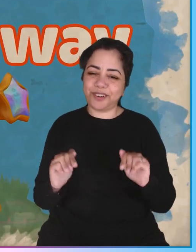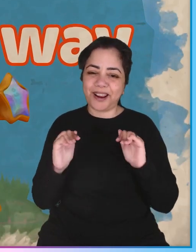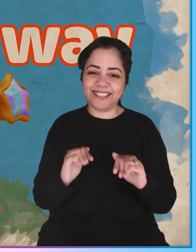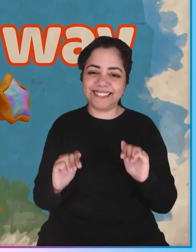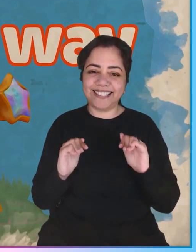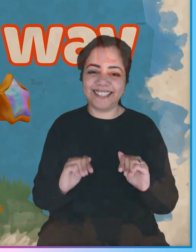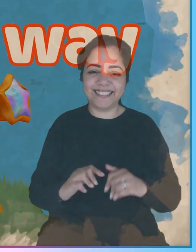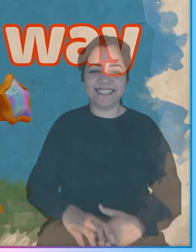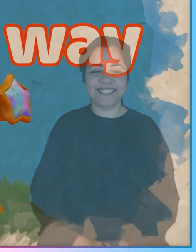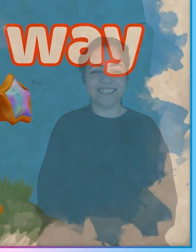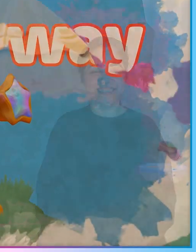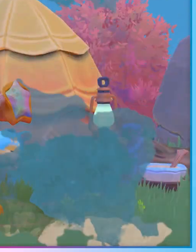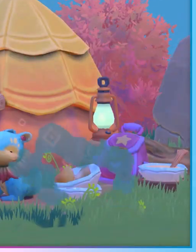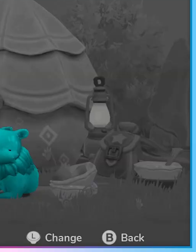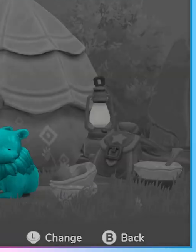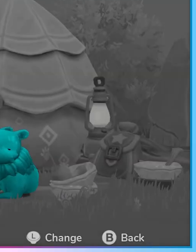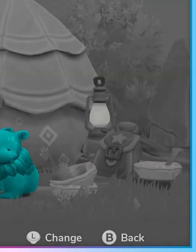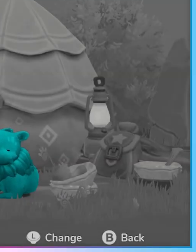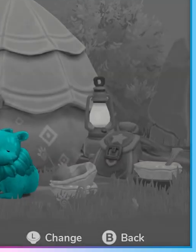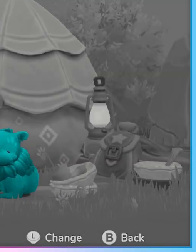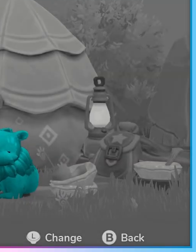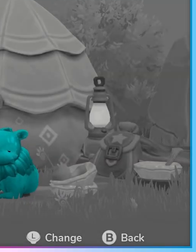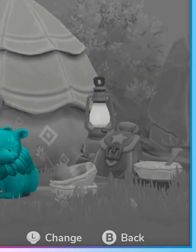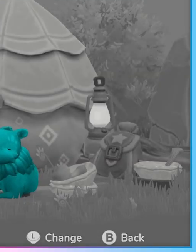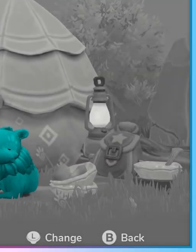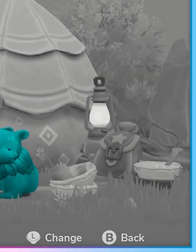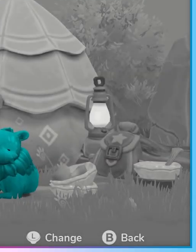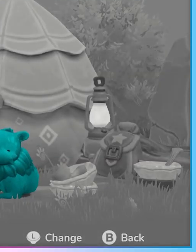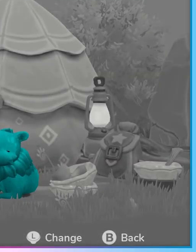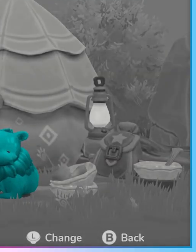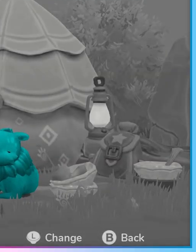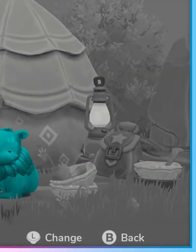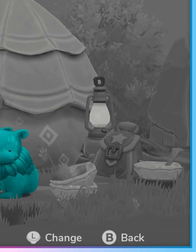Accessibility is at the heart of Skye Tales.